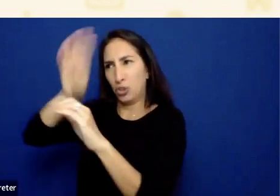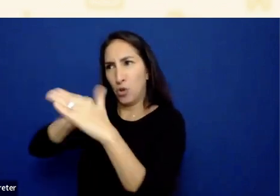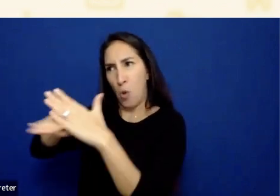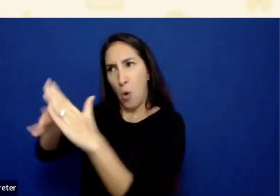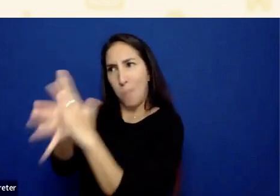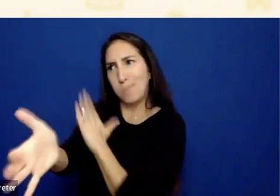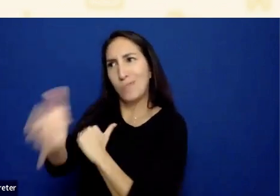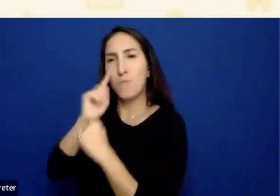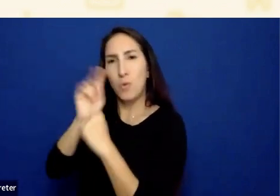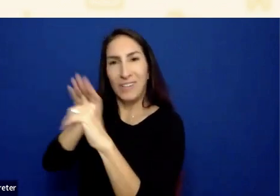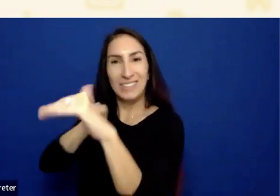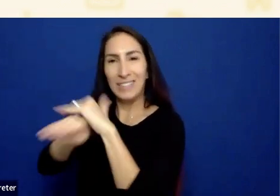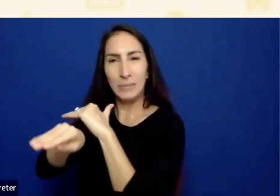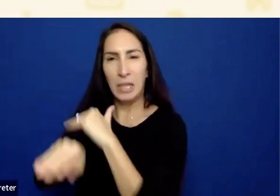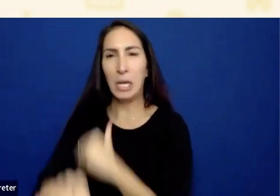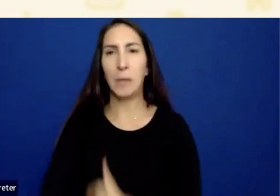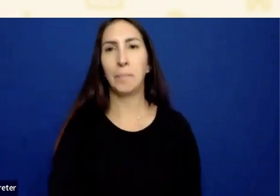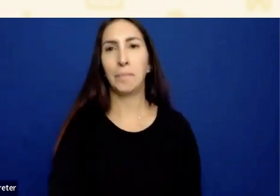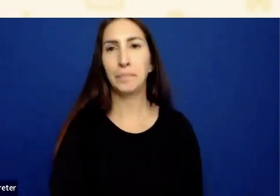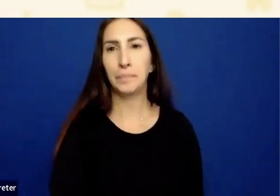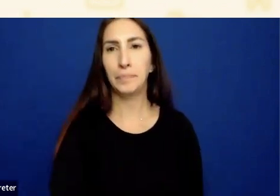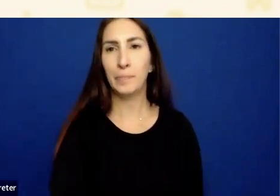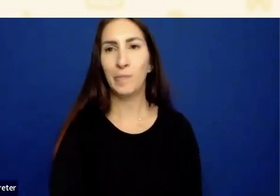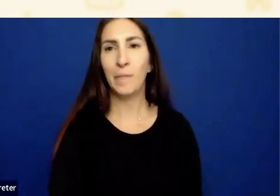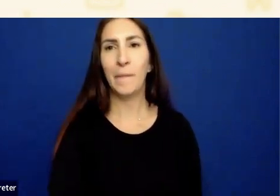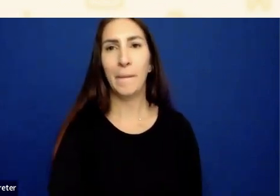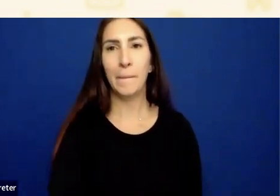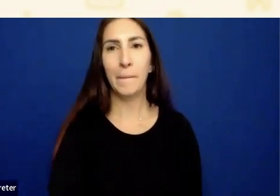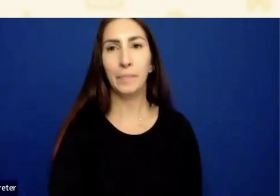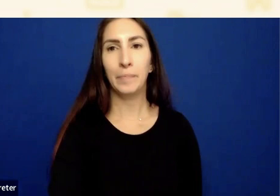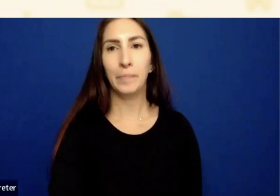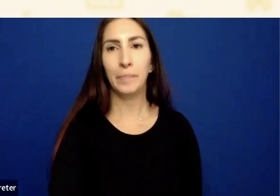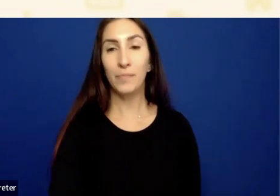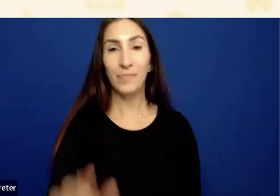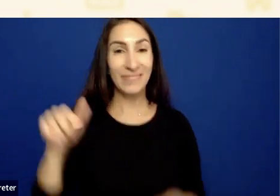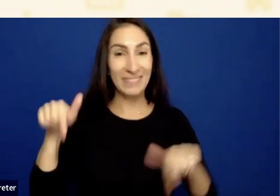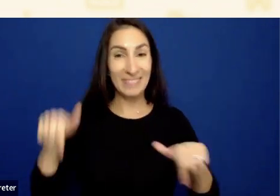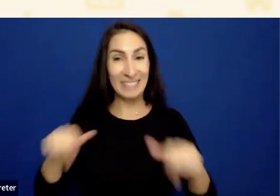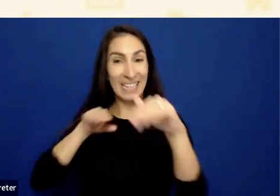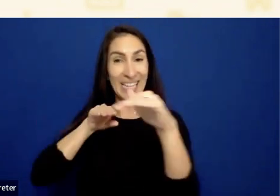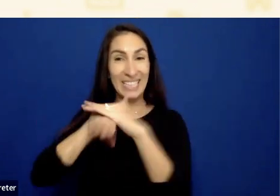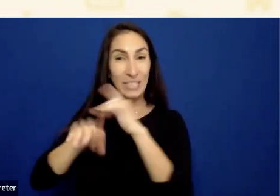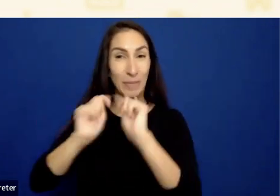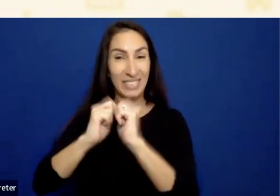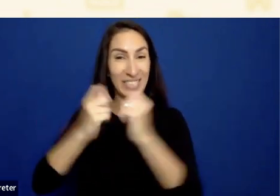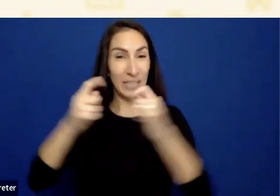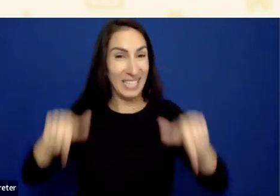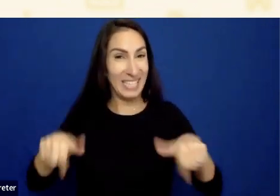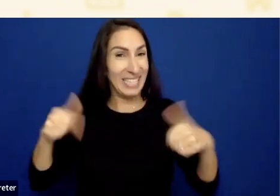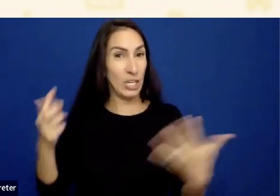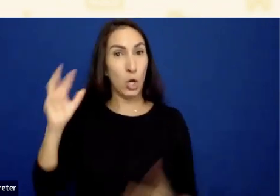In WordPress, one of our goals in the accessibility team is to build a platform that supports people with disabilities